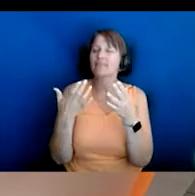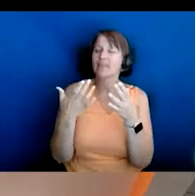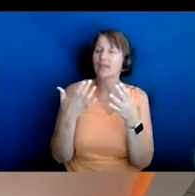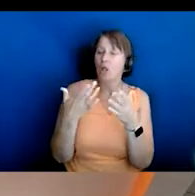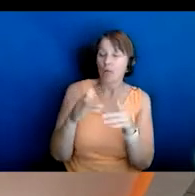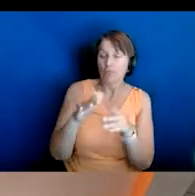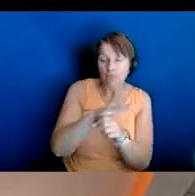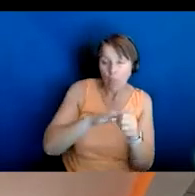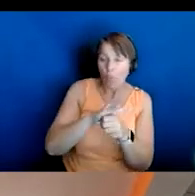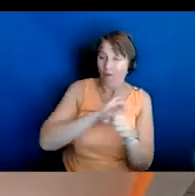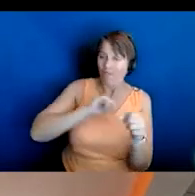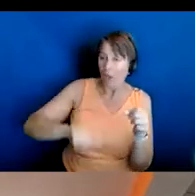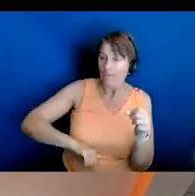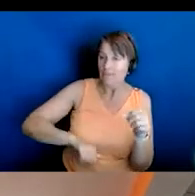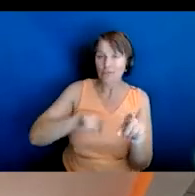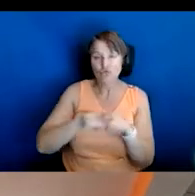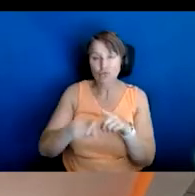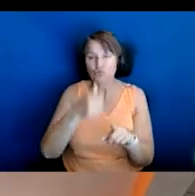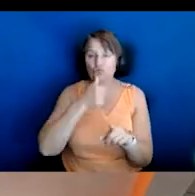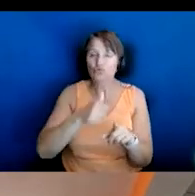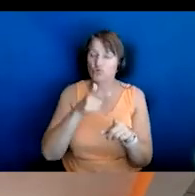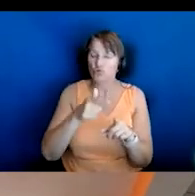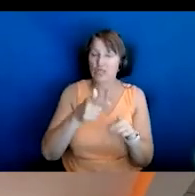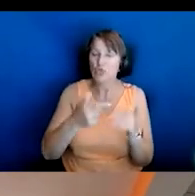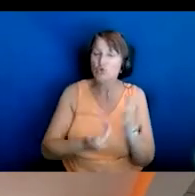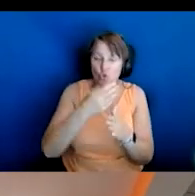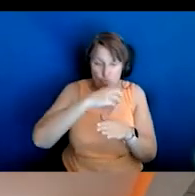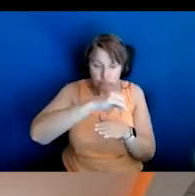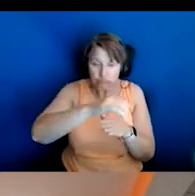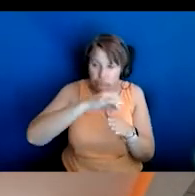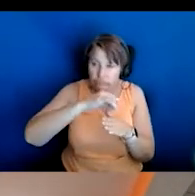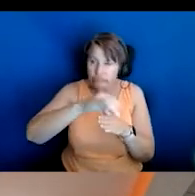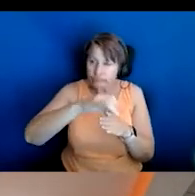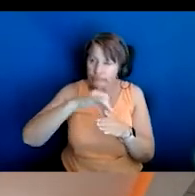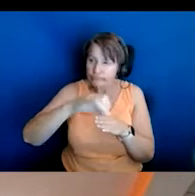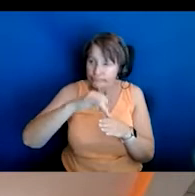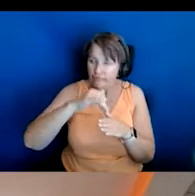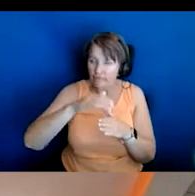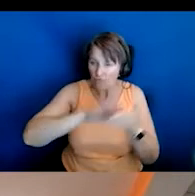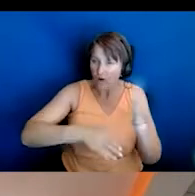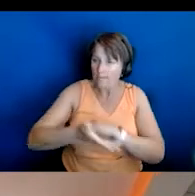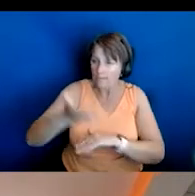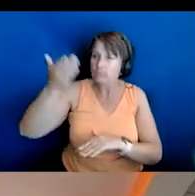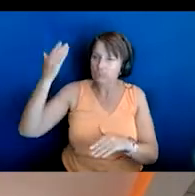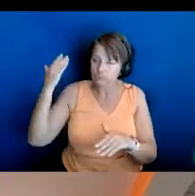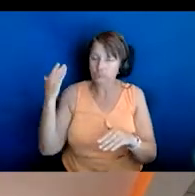this site as a stage for that practice. This is our key collaborator, Johan Sward,